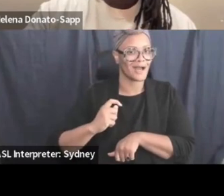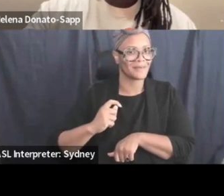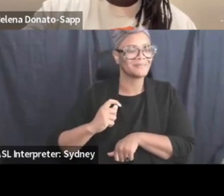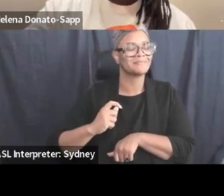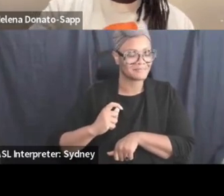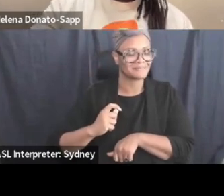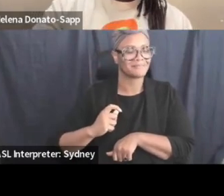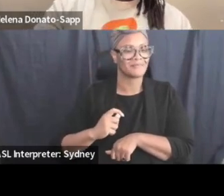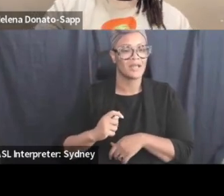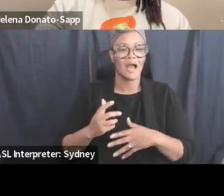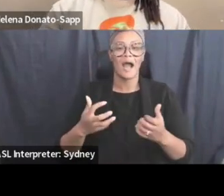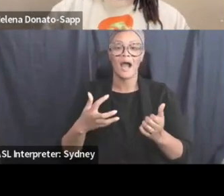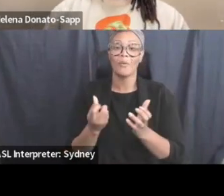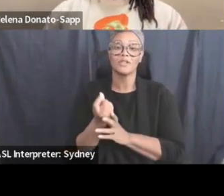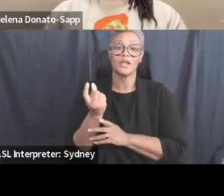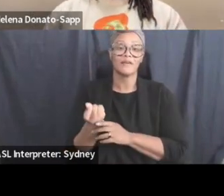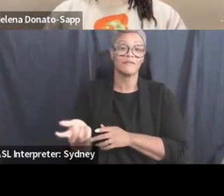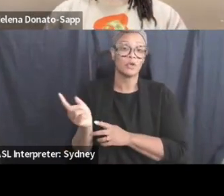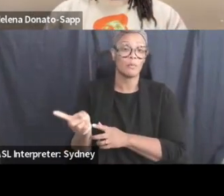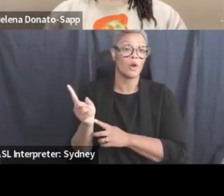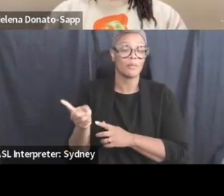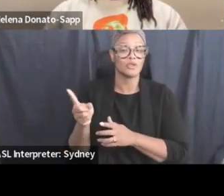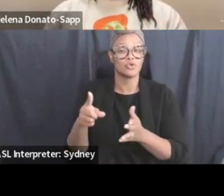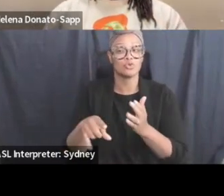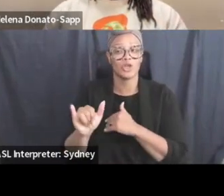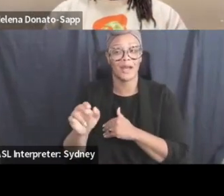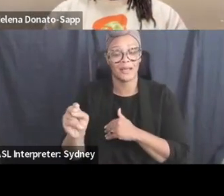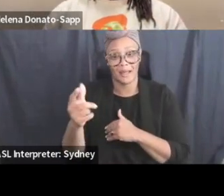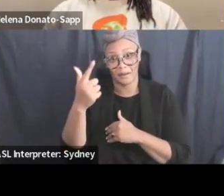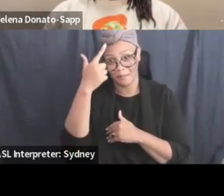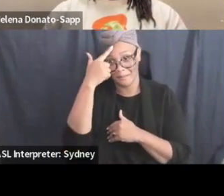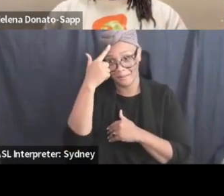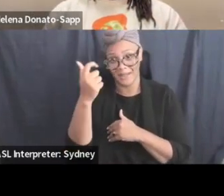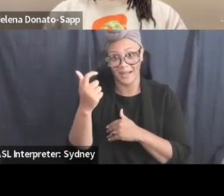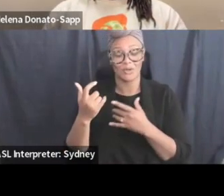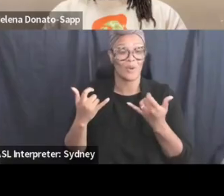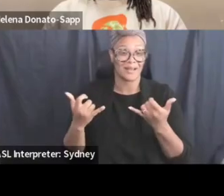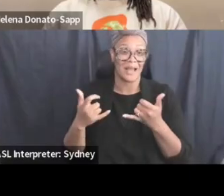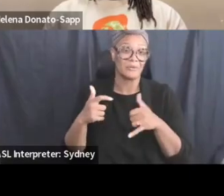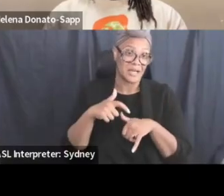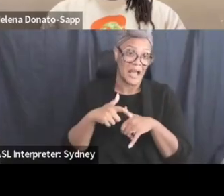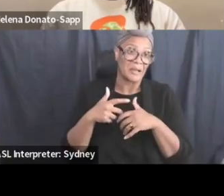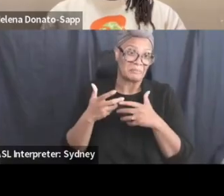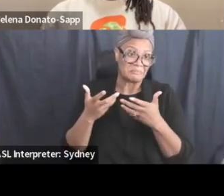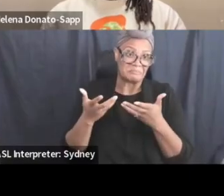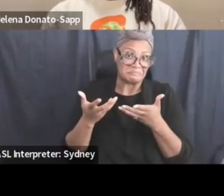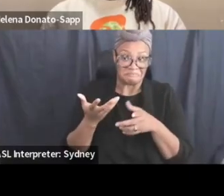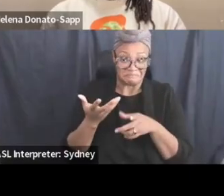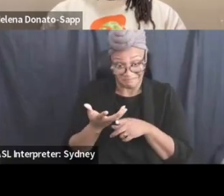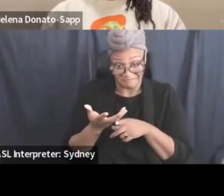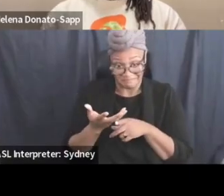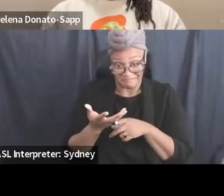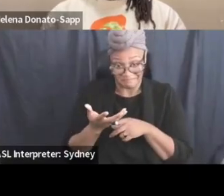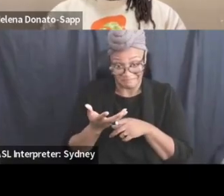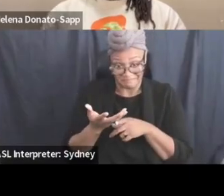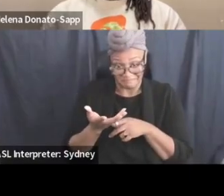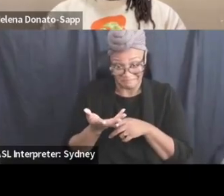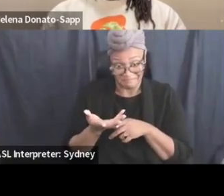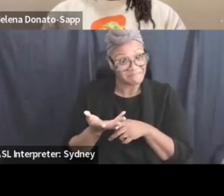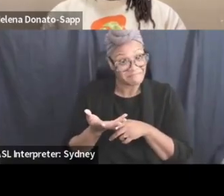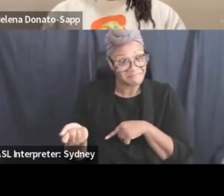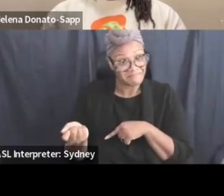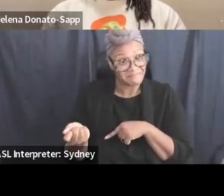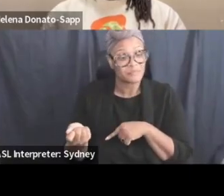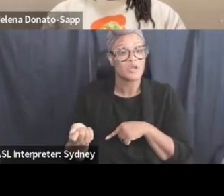because um we are at a um upon our time, but if we could just all lean in and lift up for a moment